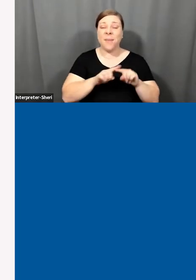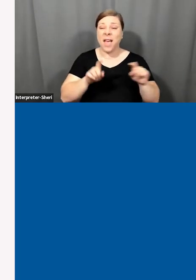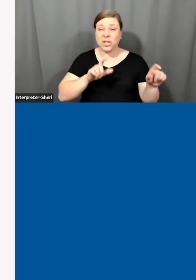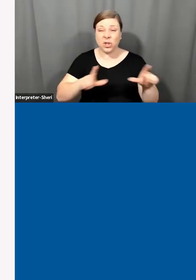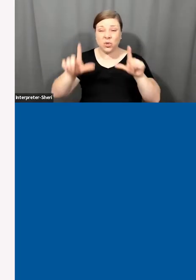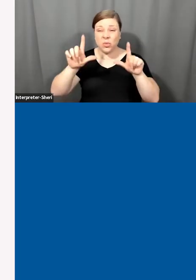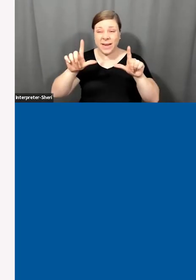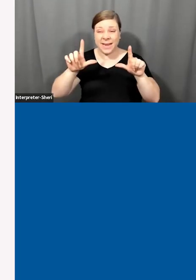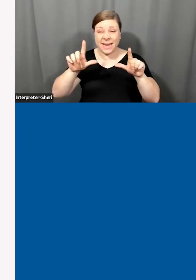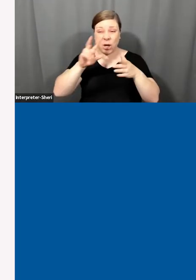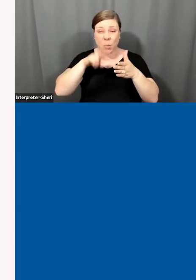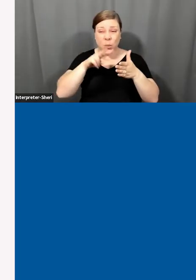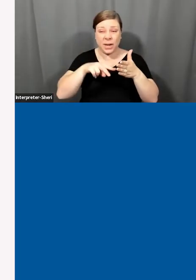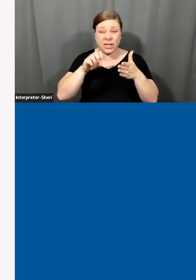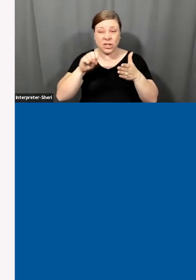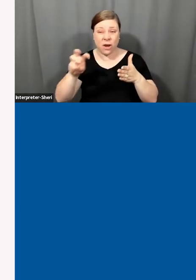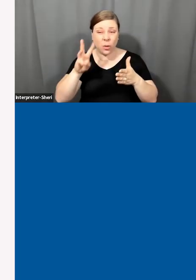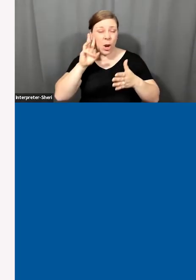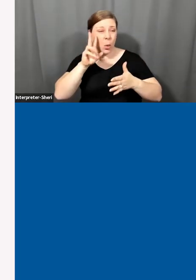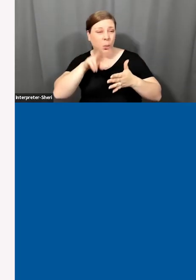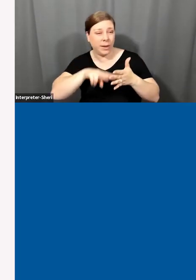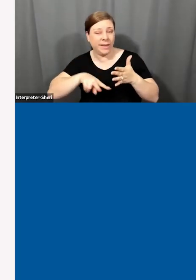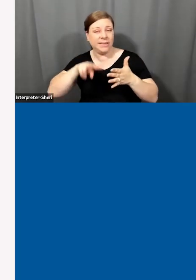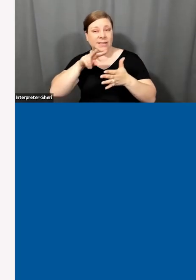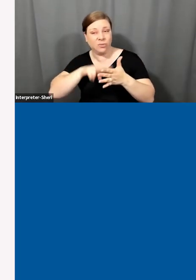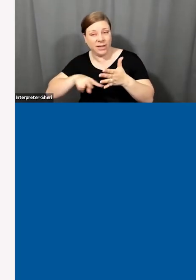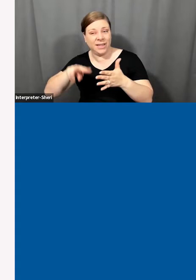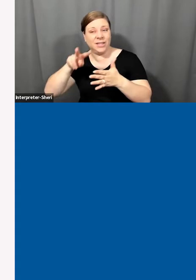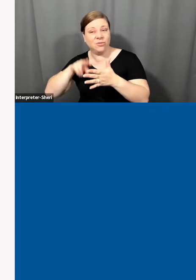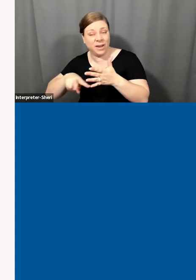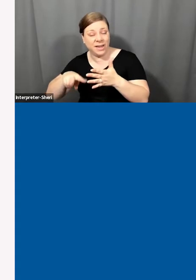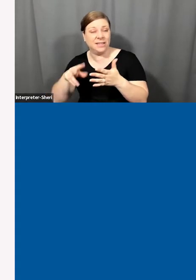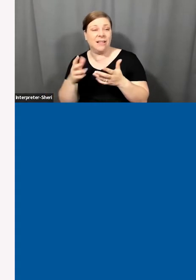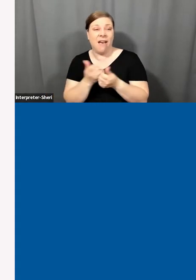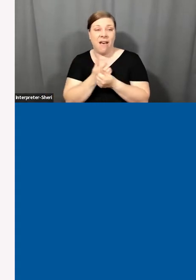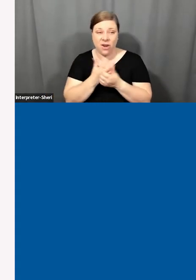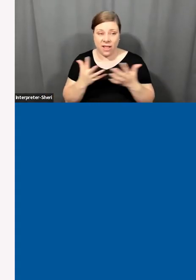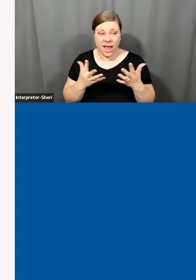the actual character description. If you throw in emojis everywhere like we did in this example,